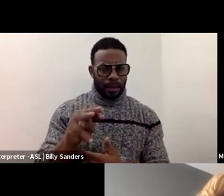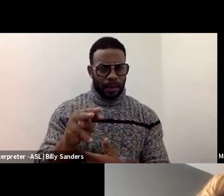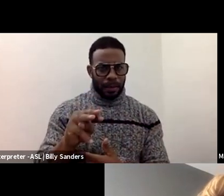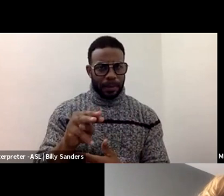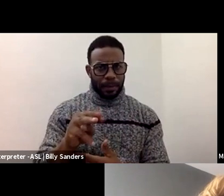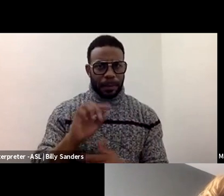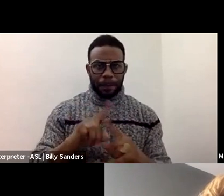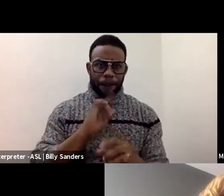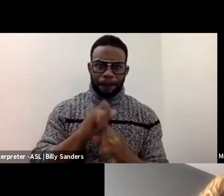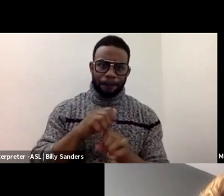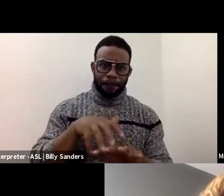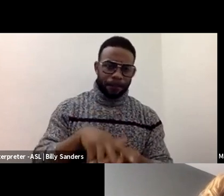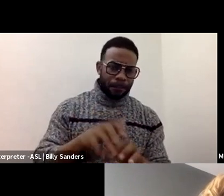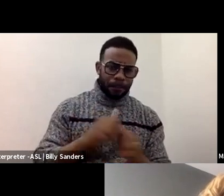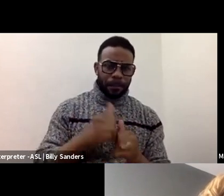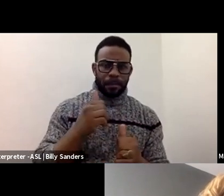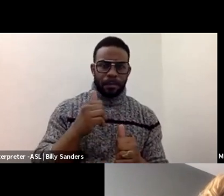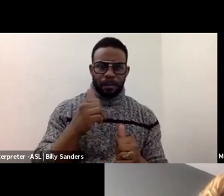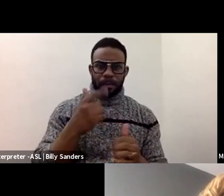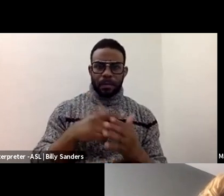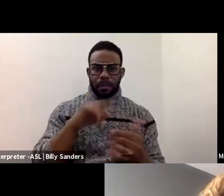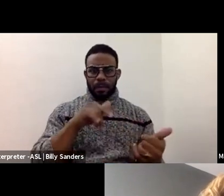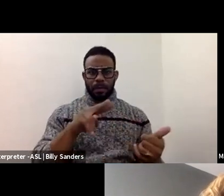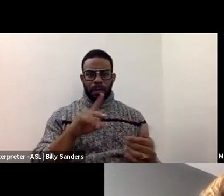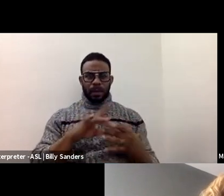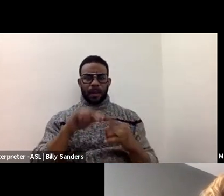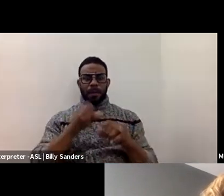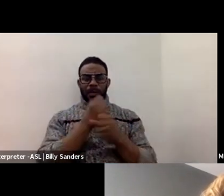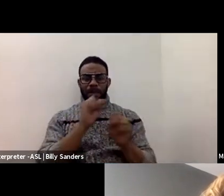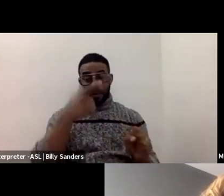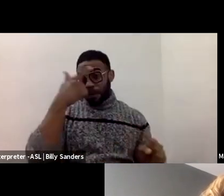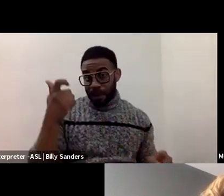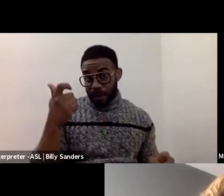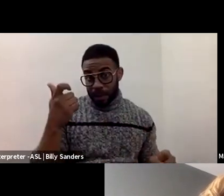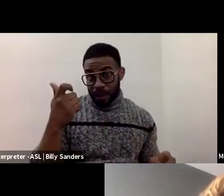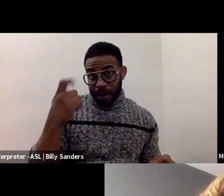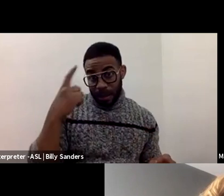also resonated with what Johileny was saying about safety because I think for me at the